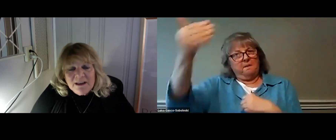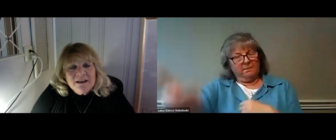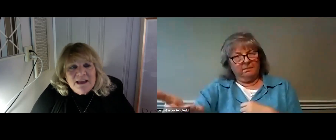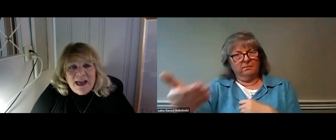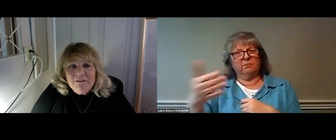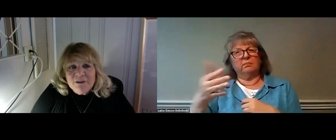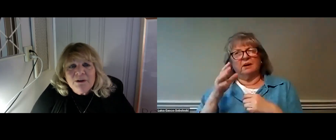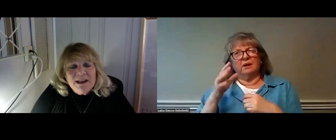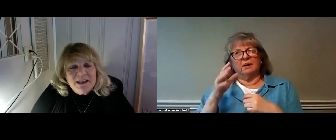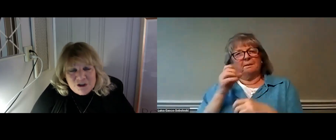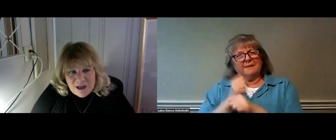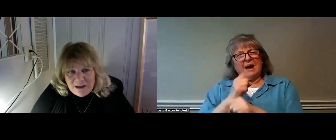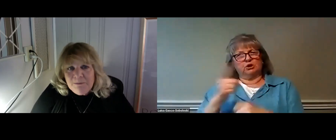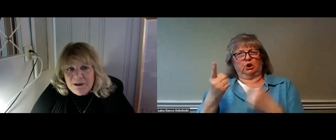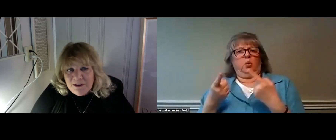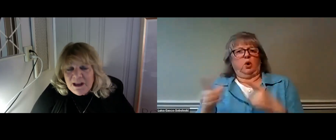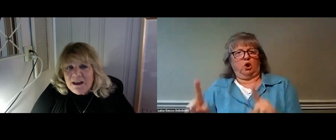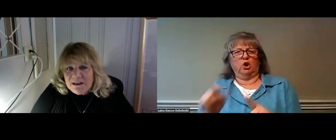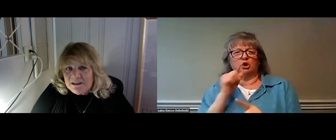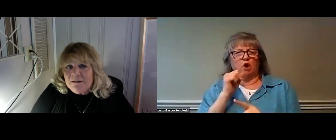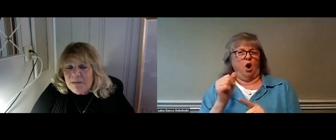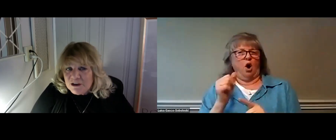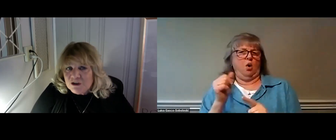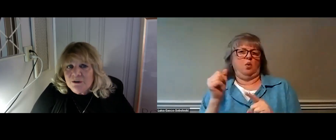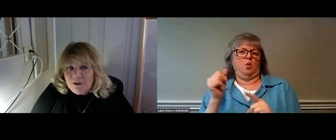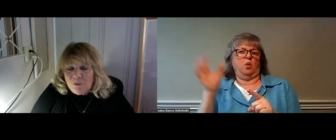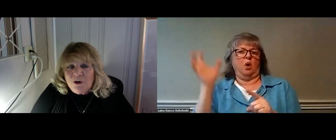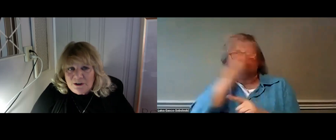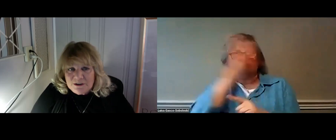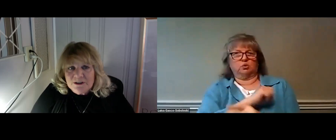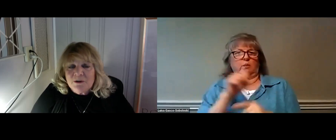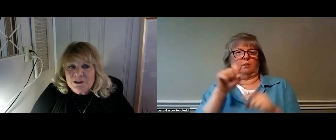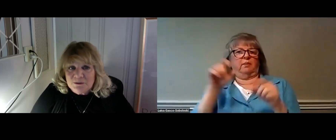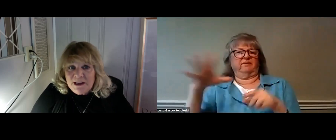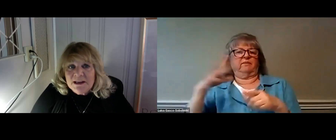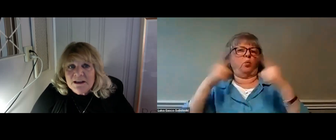Have it ready, check it periodically to make sure it works, so it's ready to go